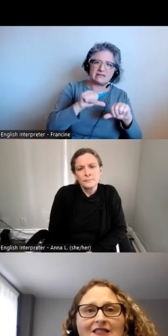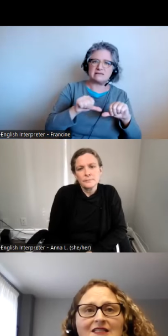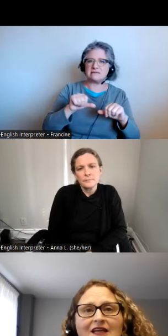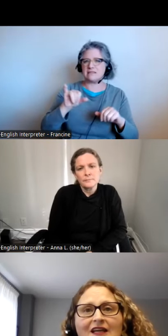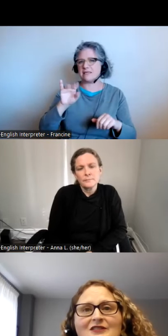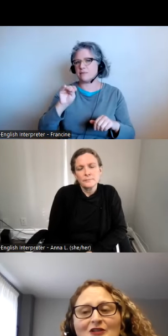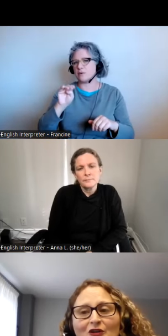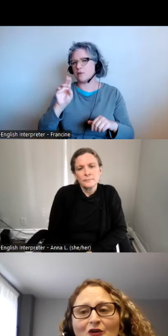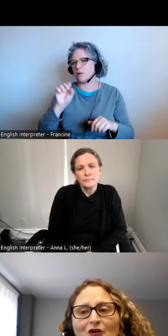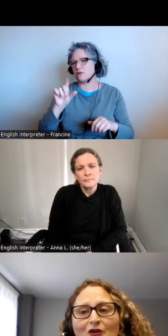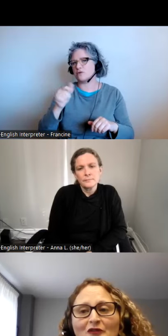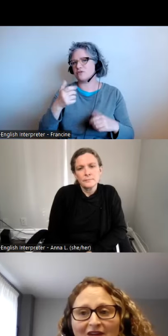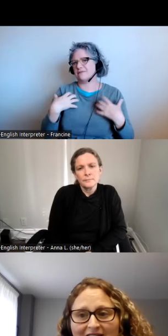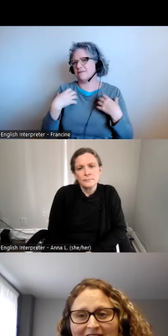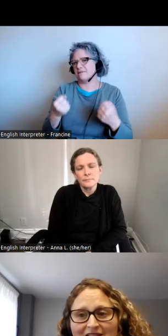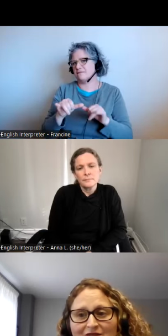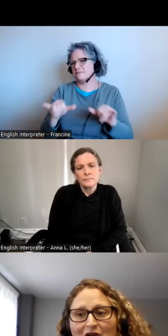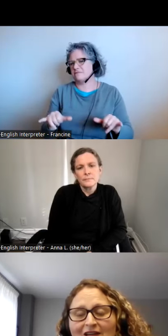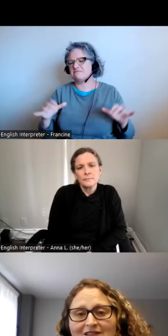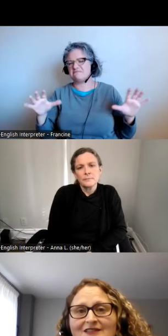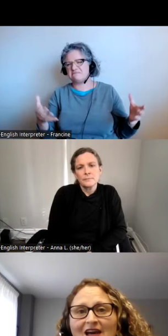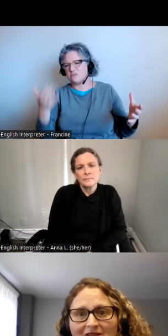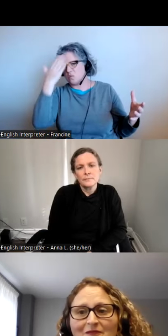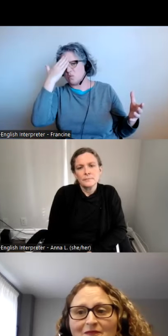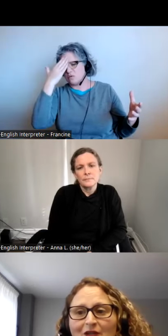now. So it's definitely not new to the